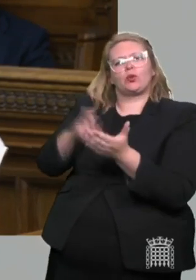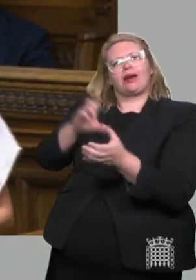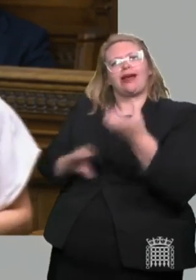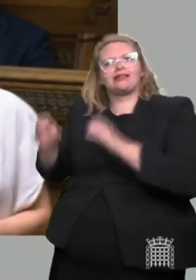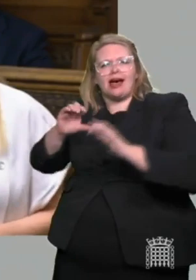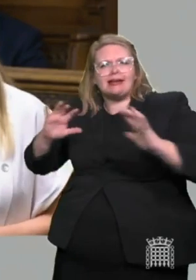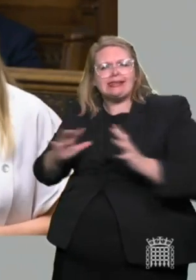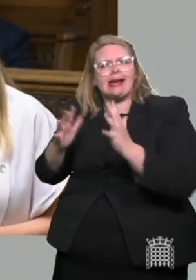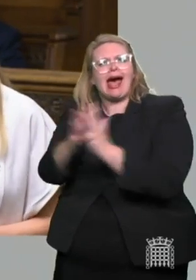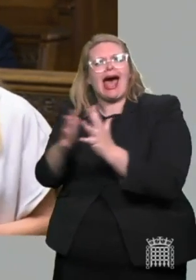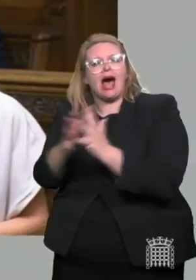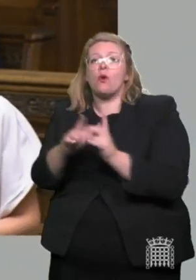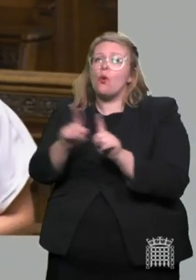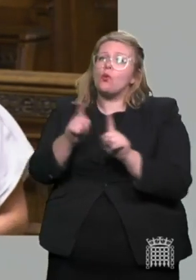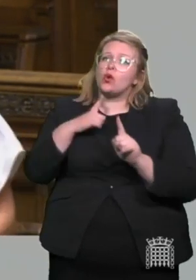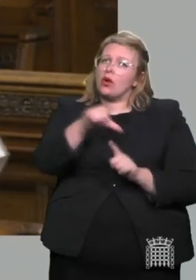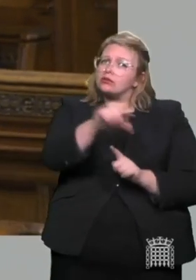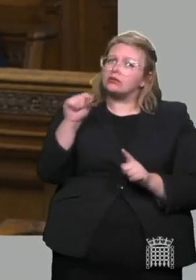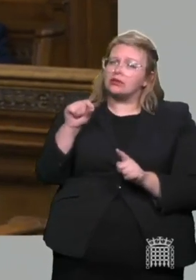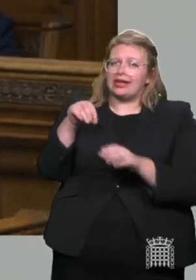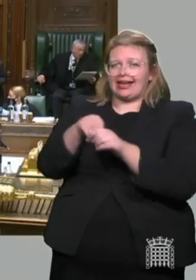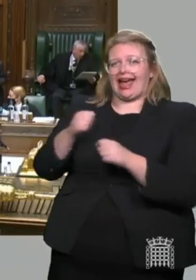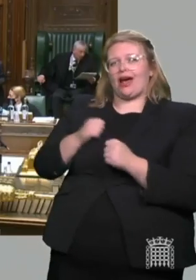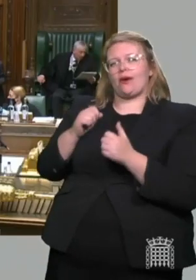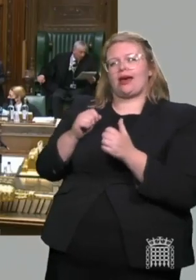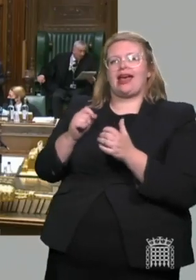to the AWE to illustrate our success? >> The Prime Minister